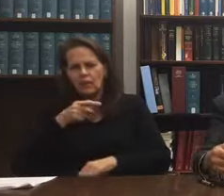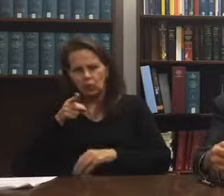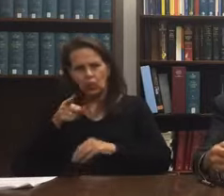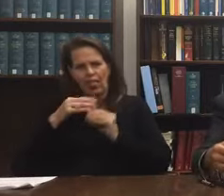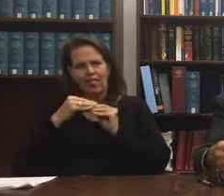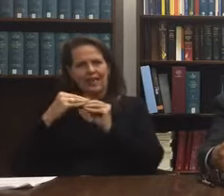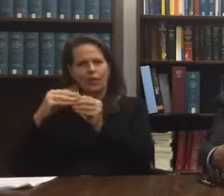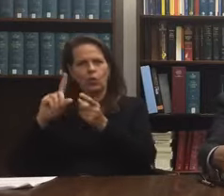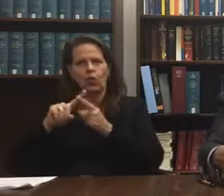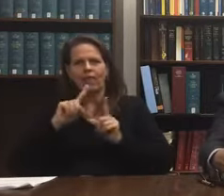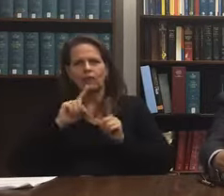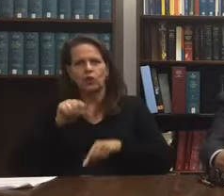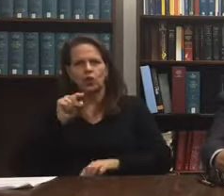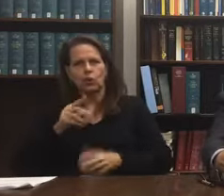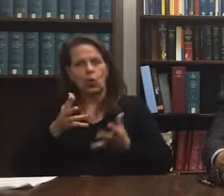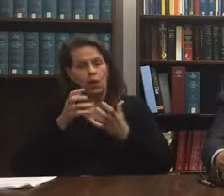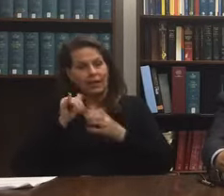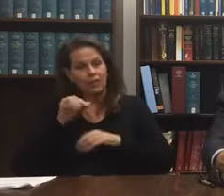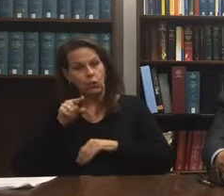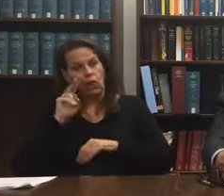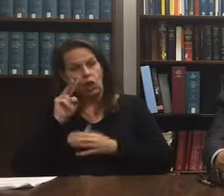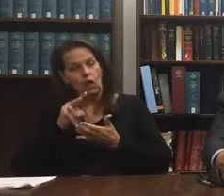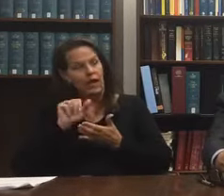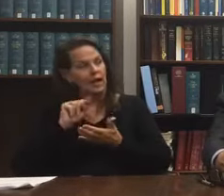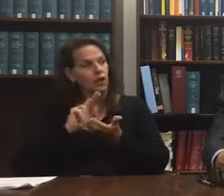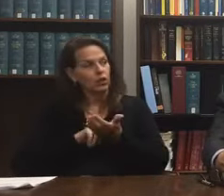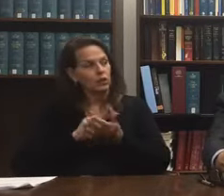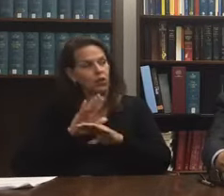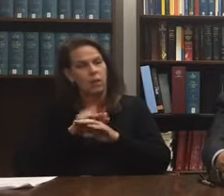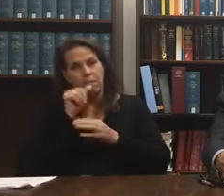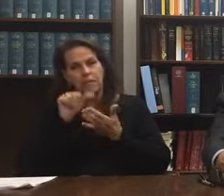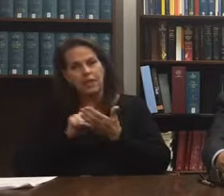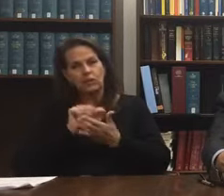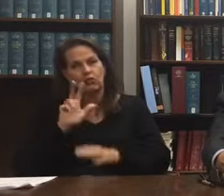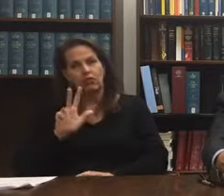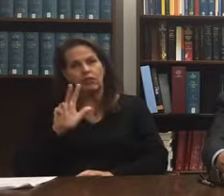answer you want so you would say if you look at the nursing note on page 35 it